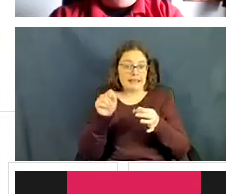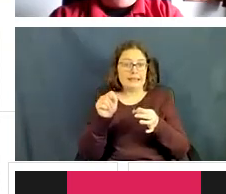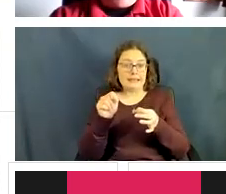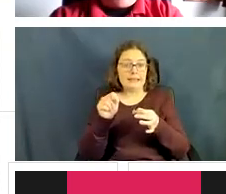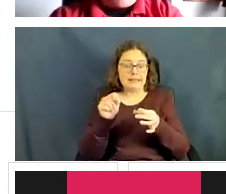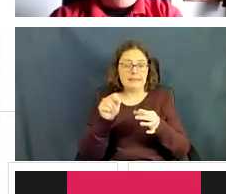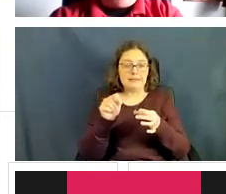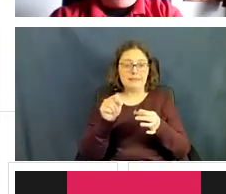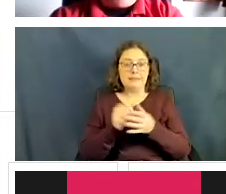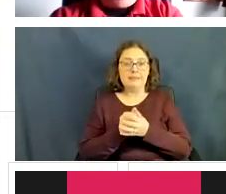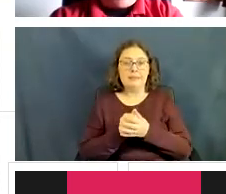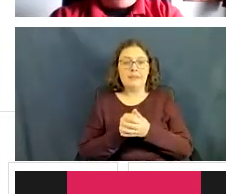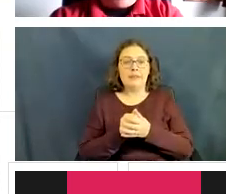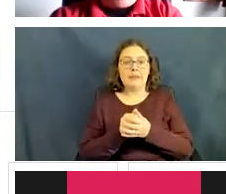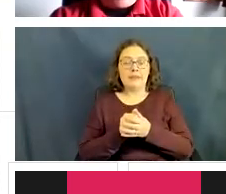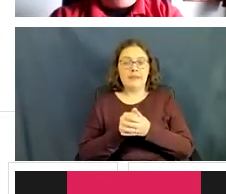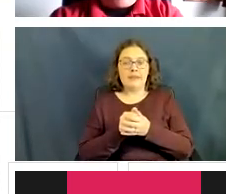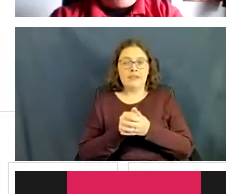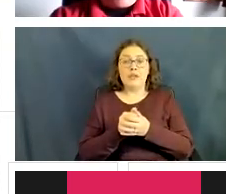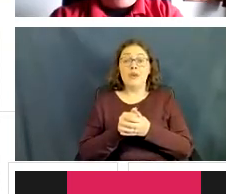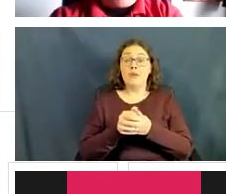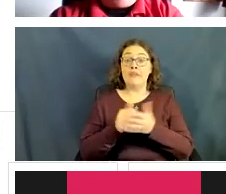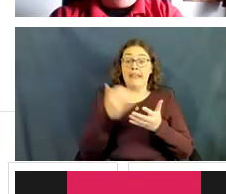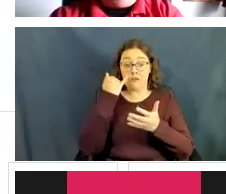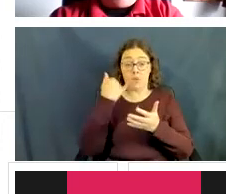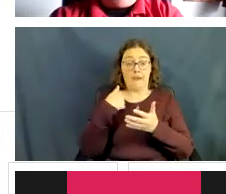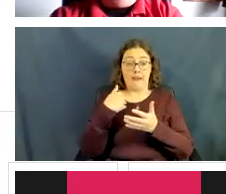Now, Brady you are going to take it from here.